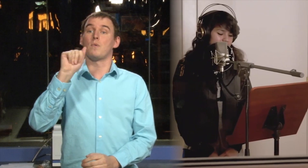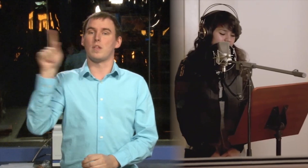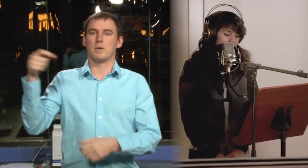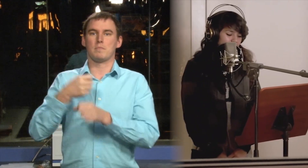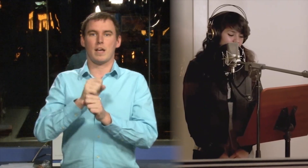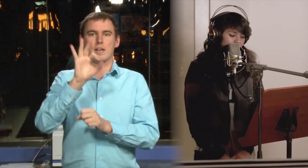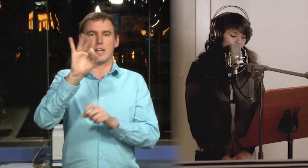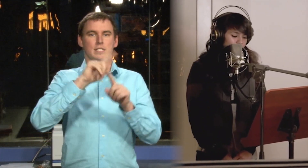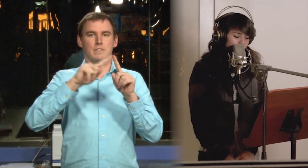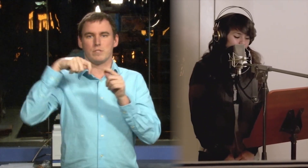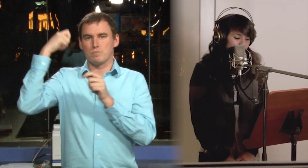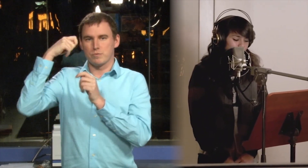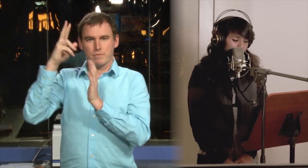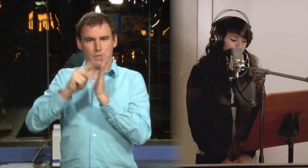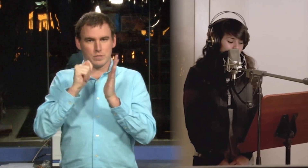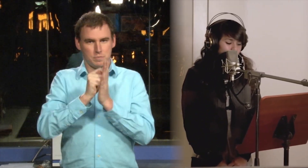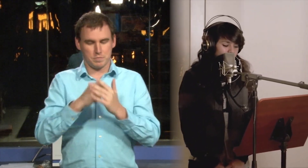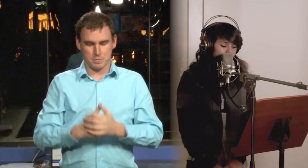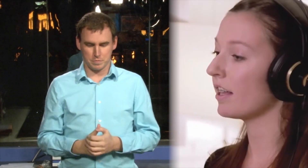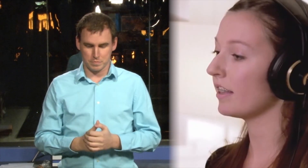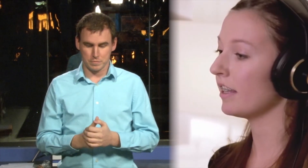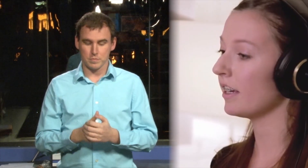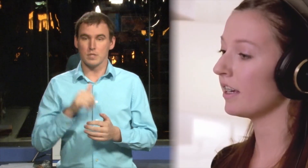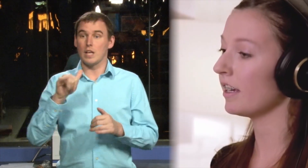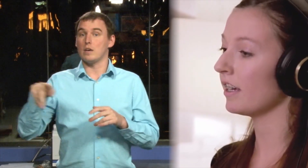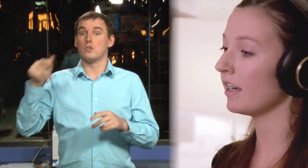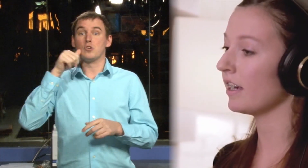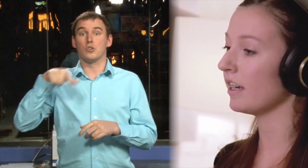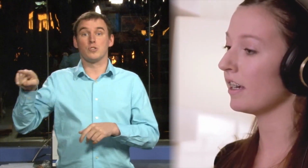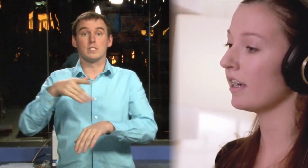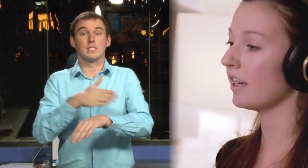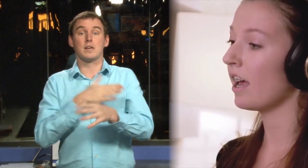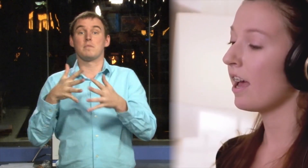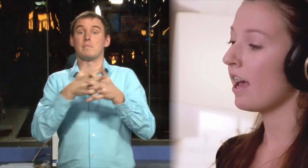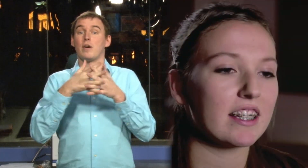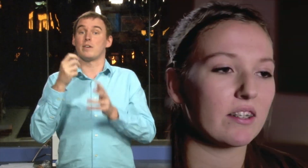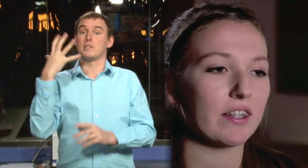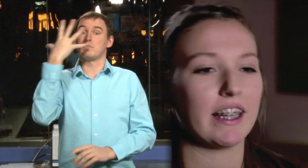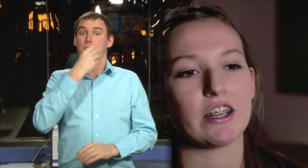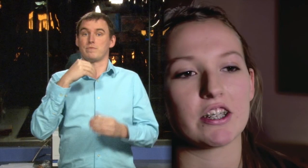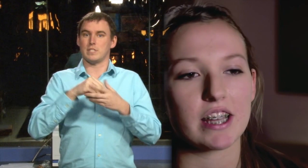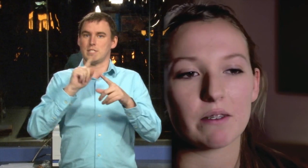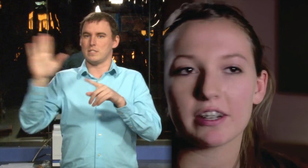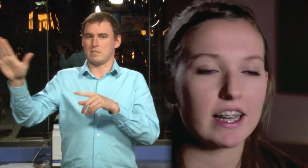COCA-COLA ALSO CREATED NINE DIFFERENT VIDEOS SHOWING THE GIRLS WHO SANG "AMERICA THE BEAUTIFUL"